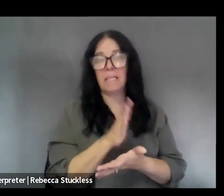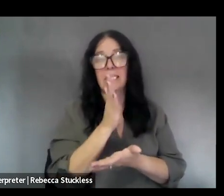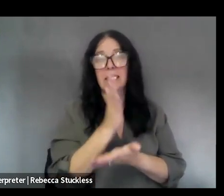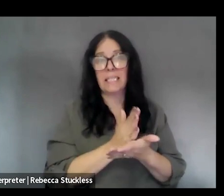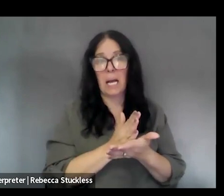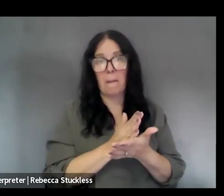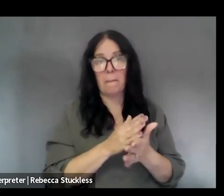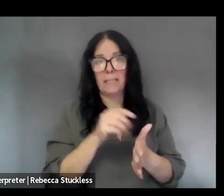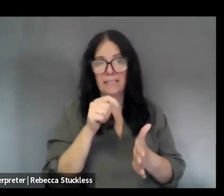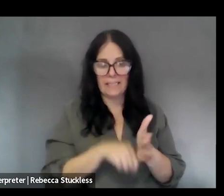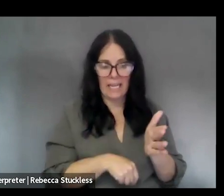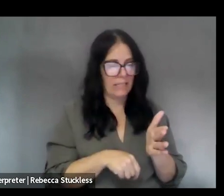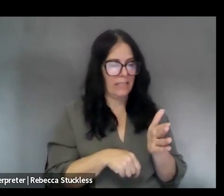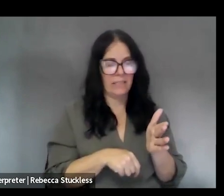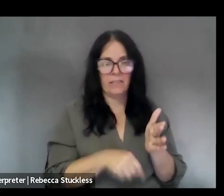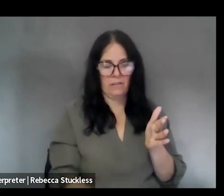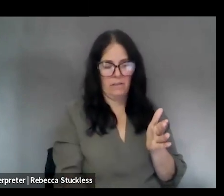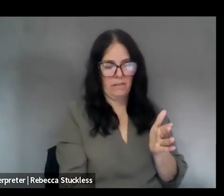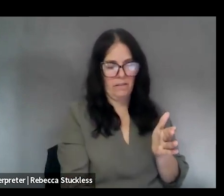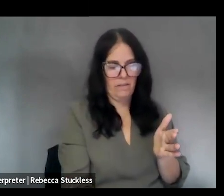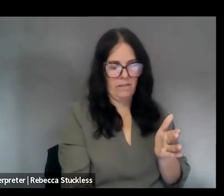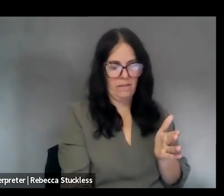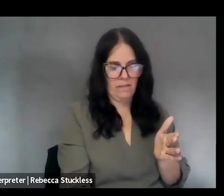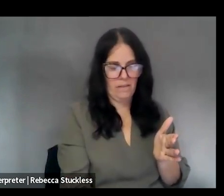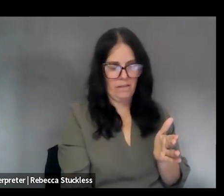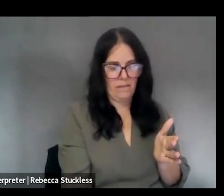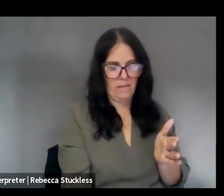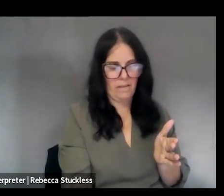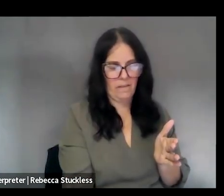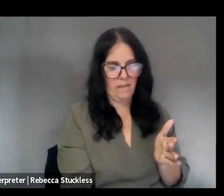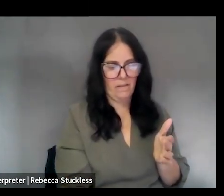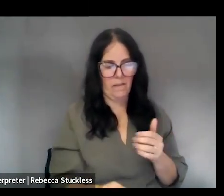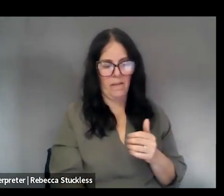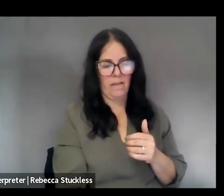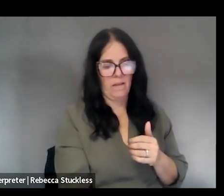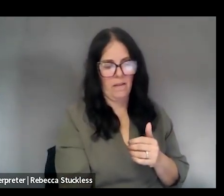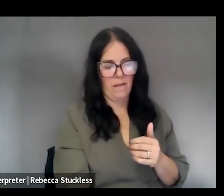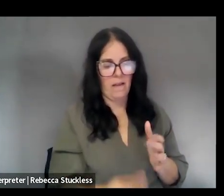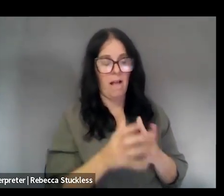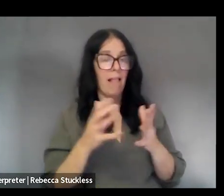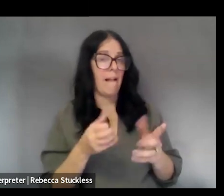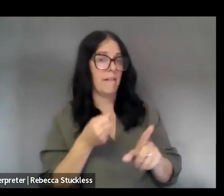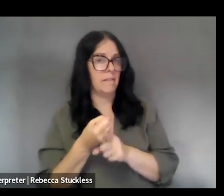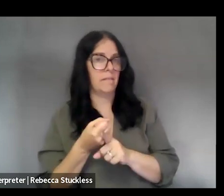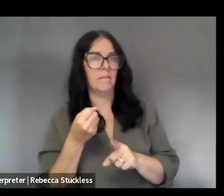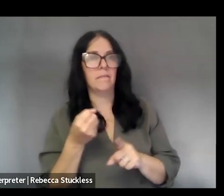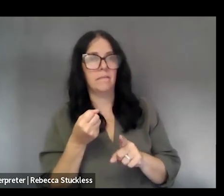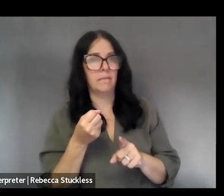of it is aimed at a general audience for people to just understand more, and so I think that book